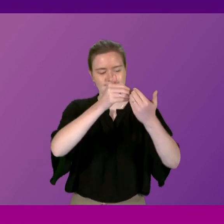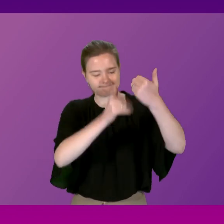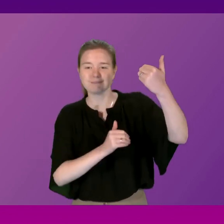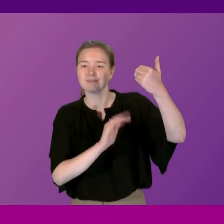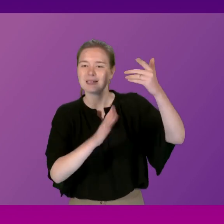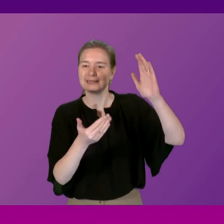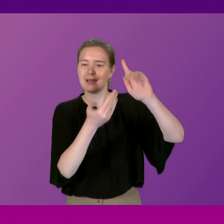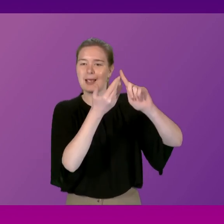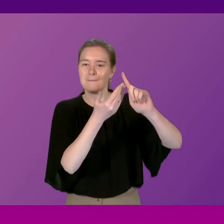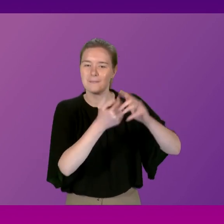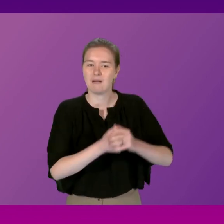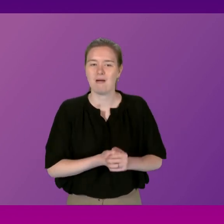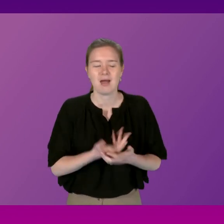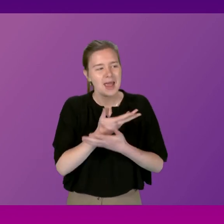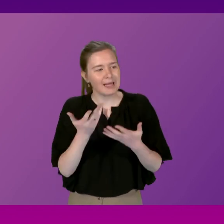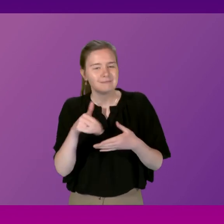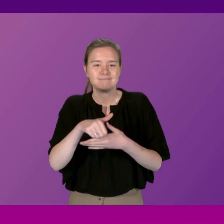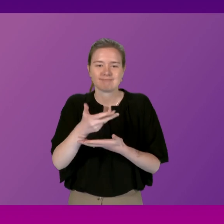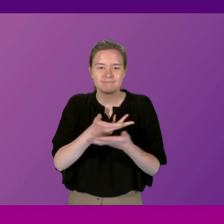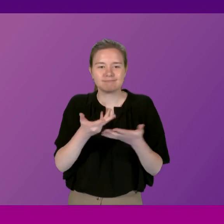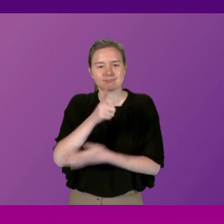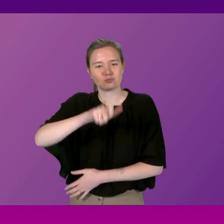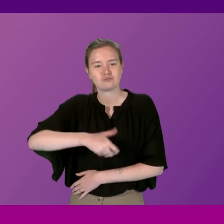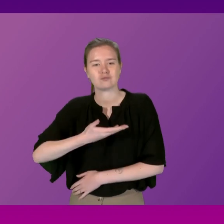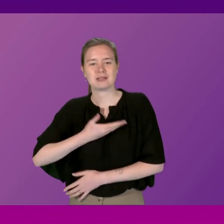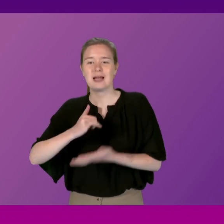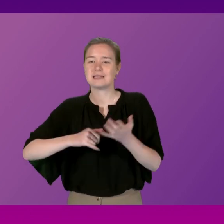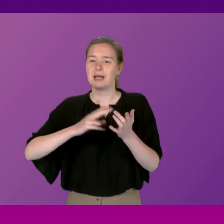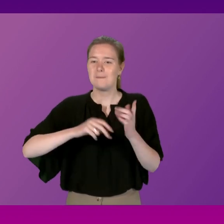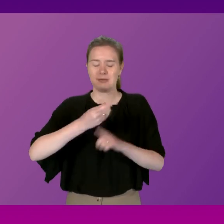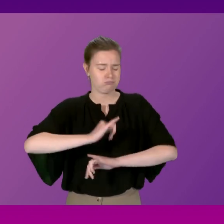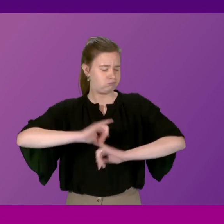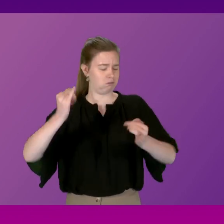Any discussion on human rights must include the SNP’s horrendous failure to tackle the